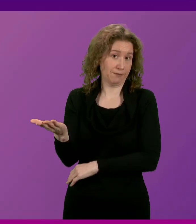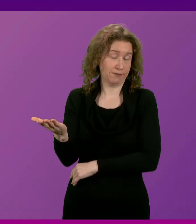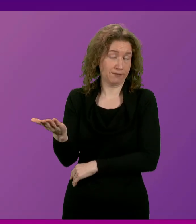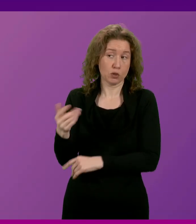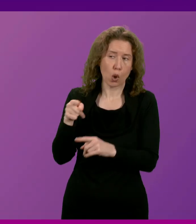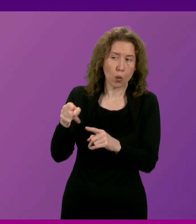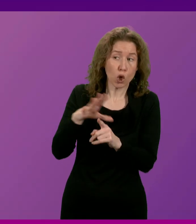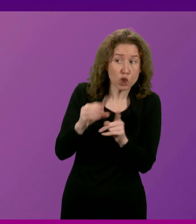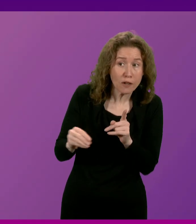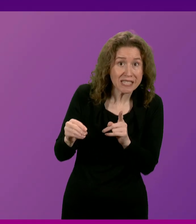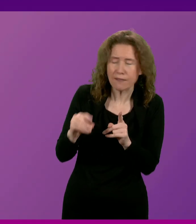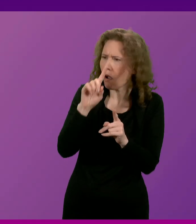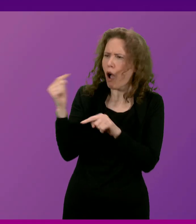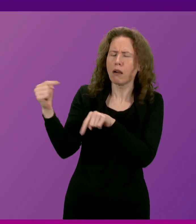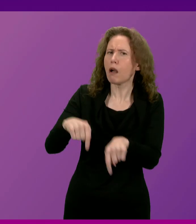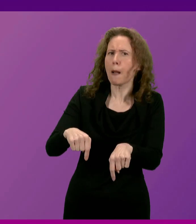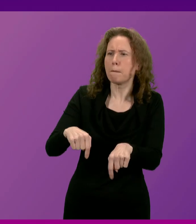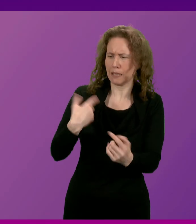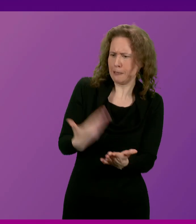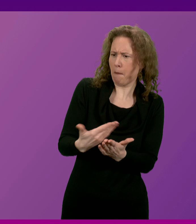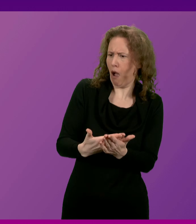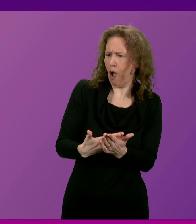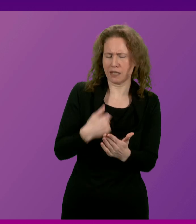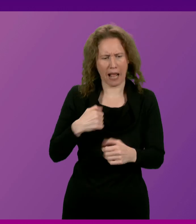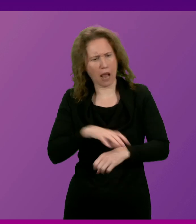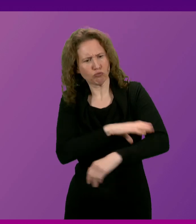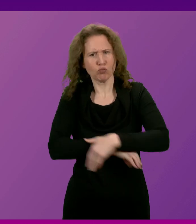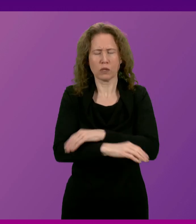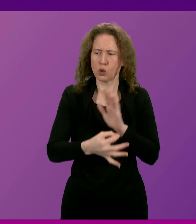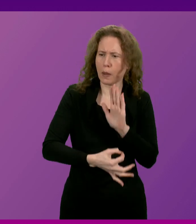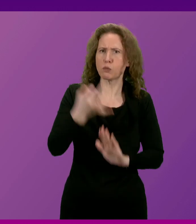Conservatives cannot come here and demand that I take action to improve the standards